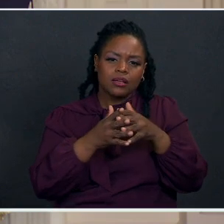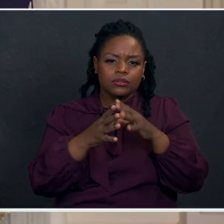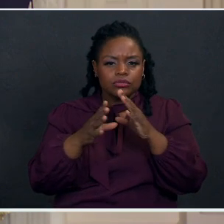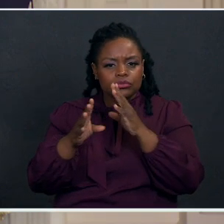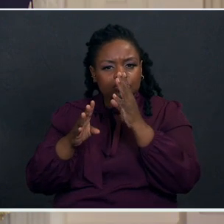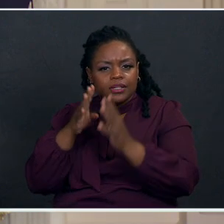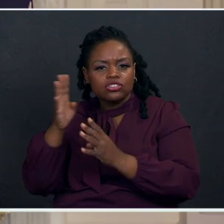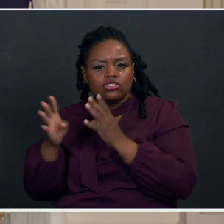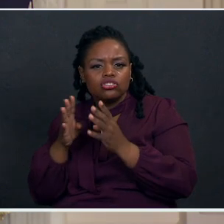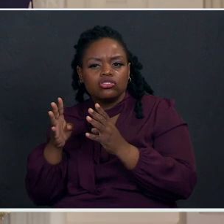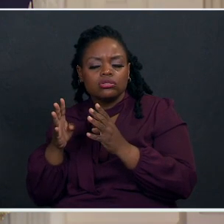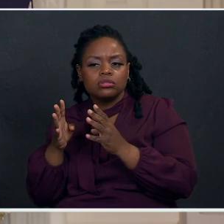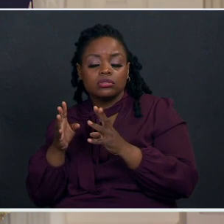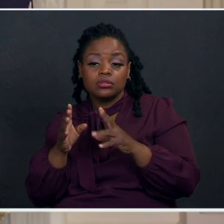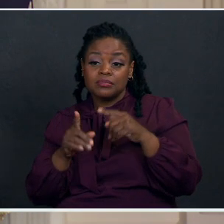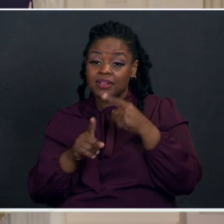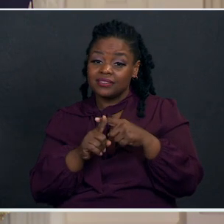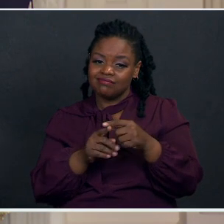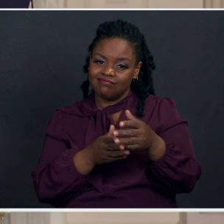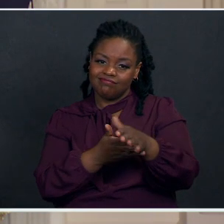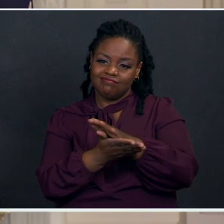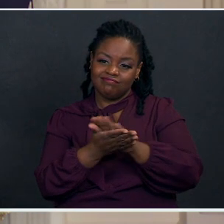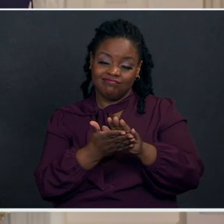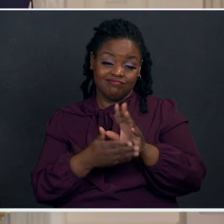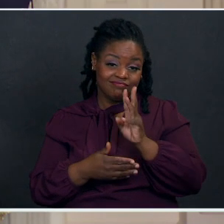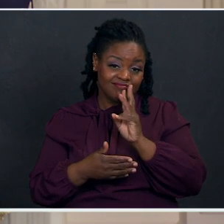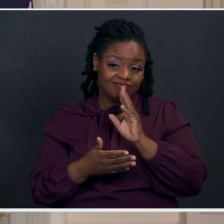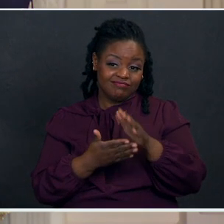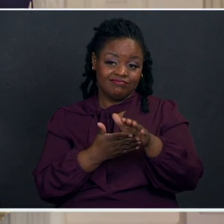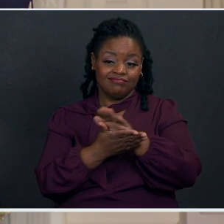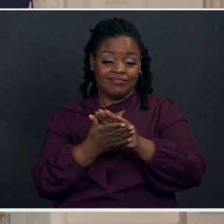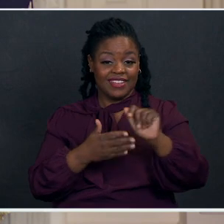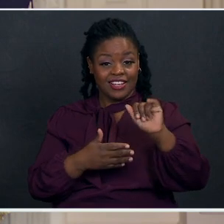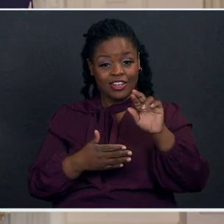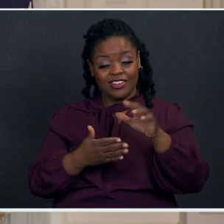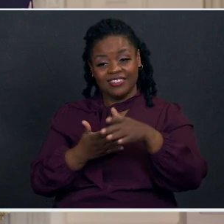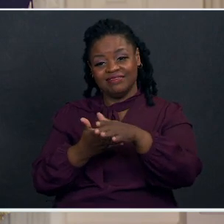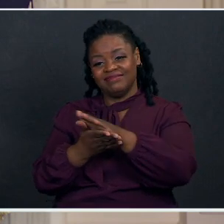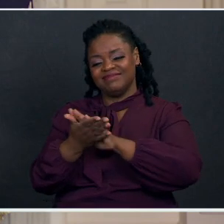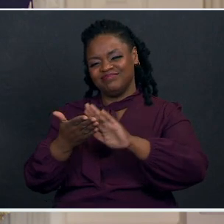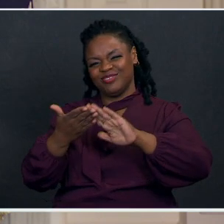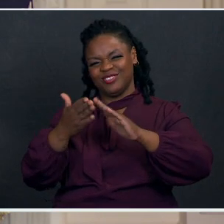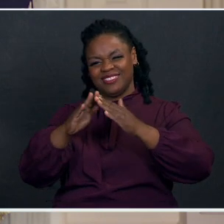cleaner air, and cleaner communities. We're talking about national security